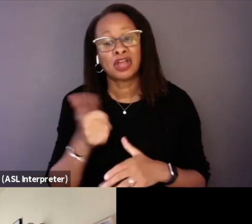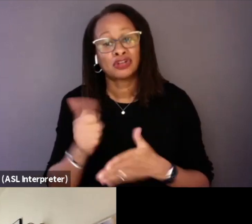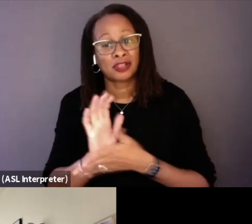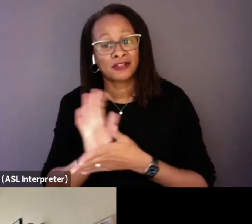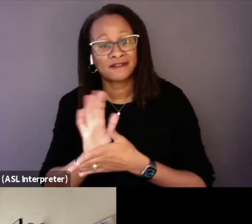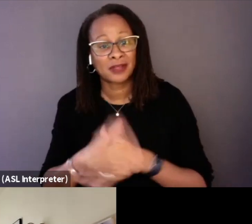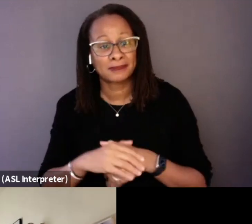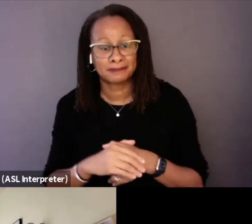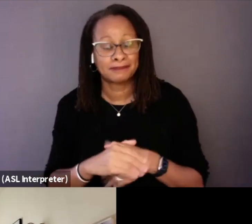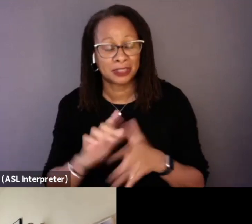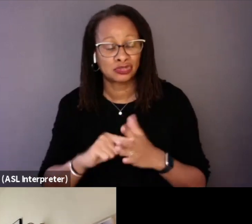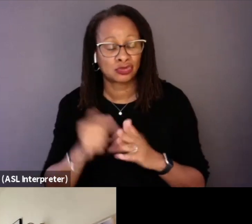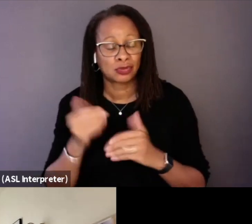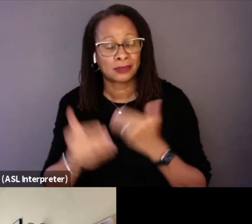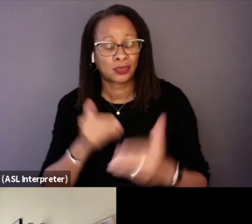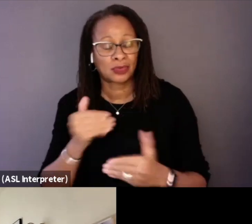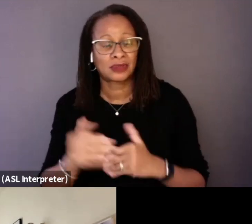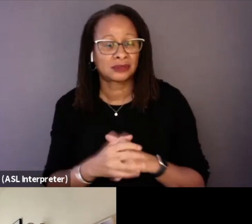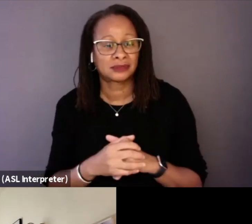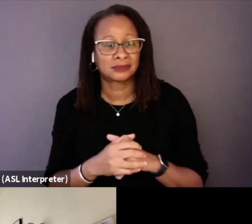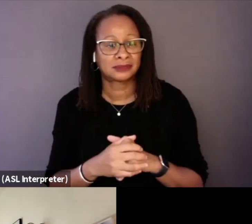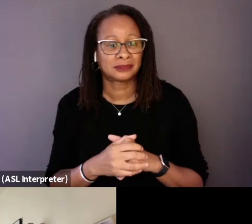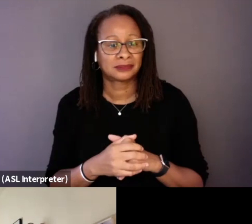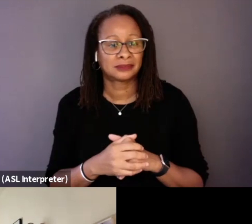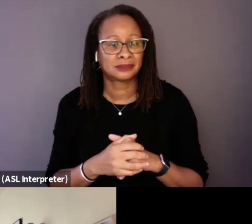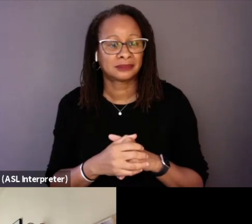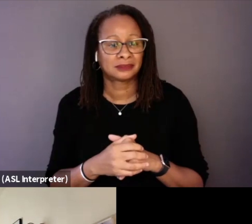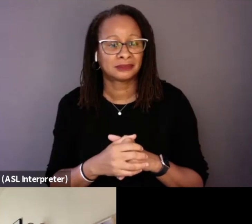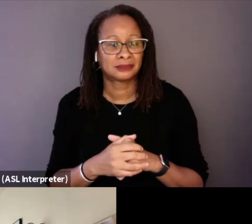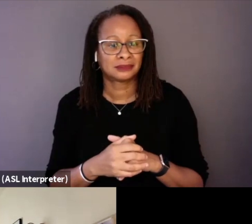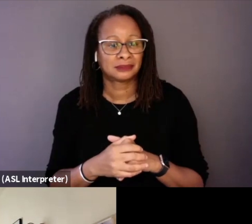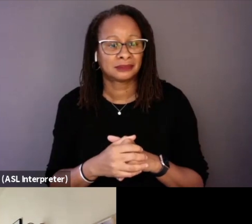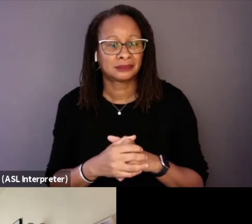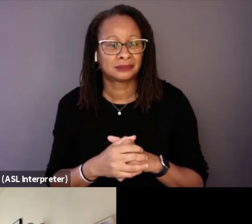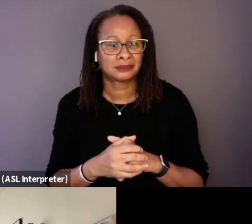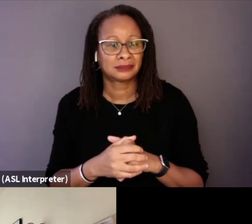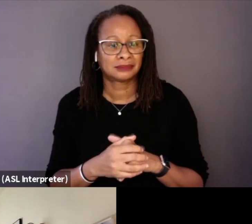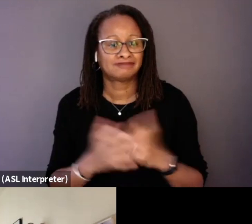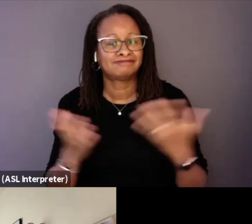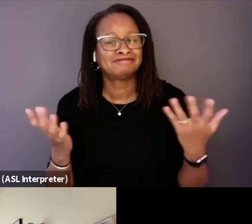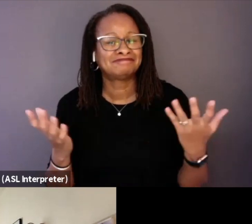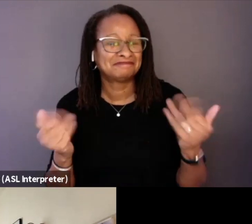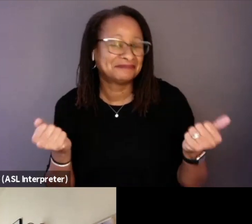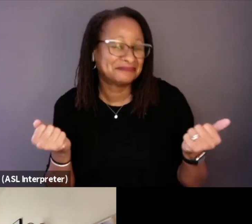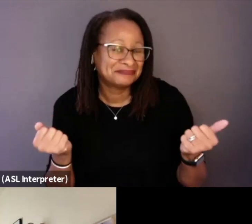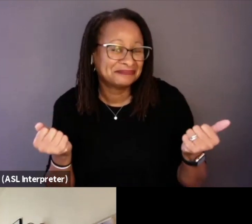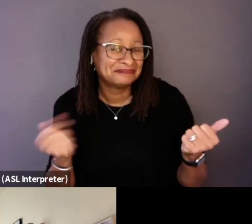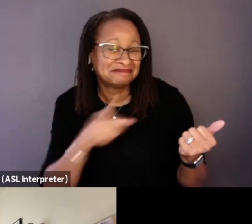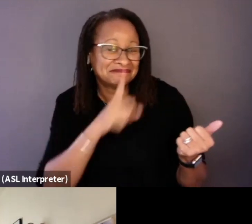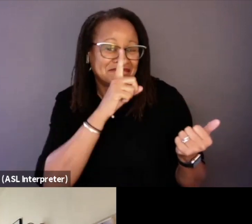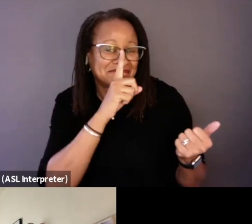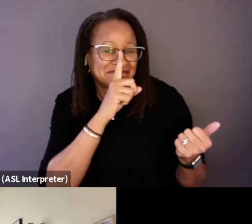that really, I can't really talk about it yet,